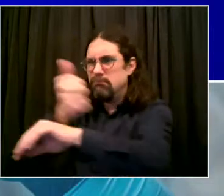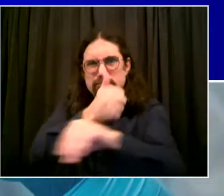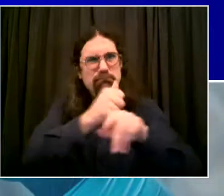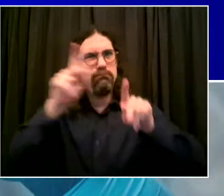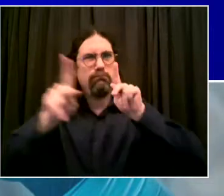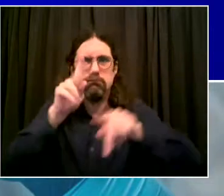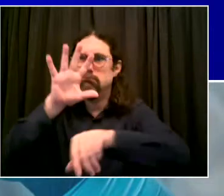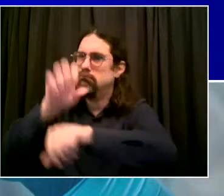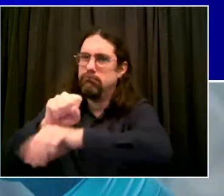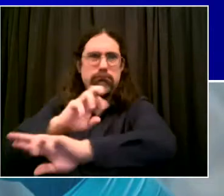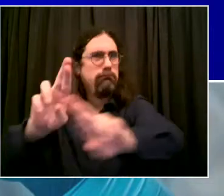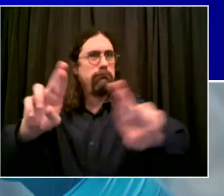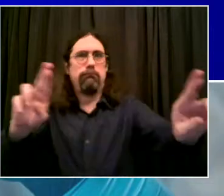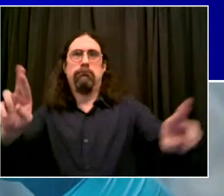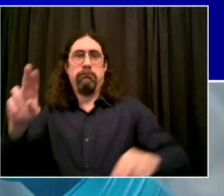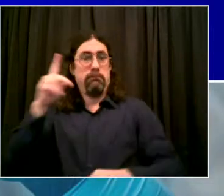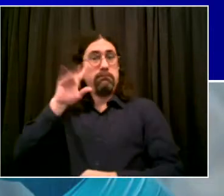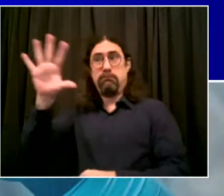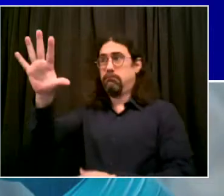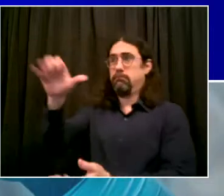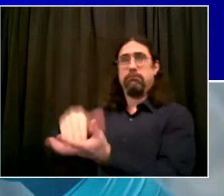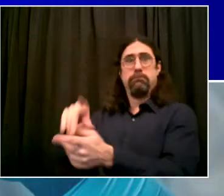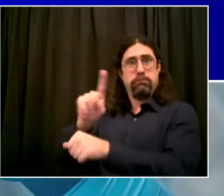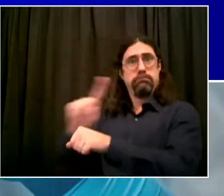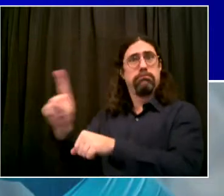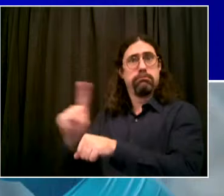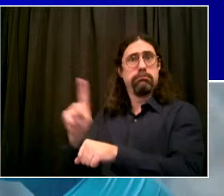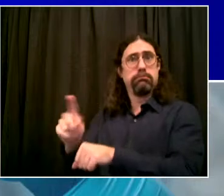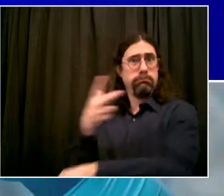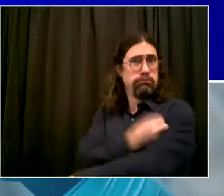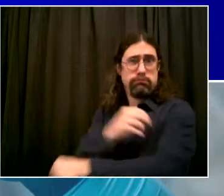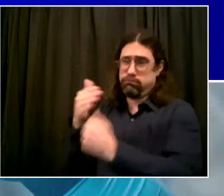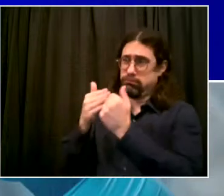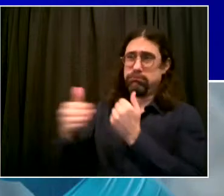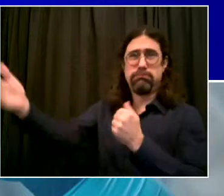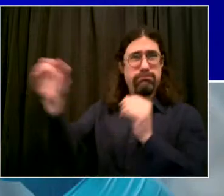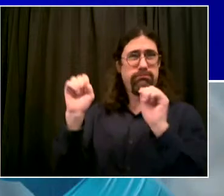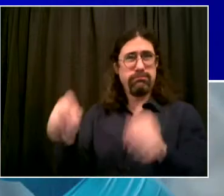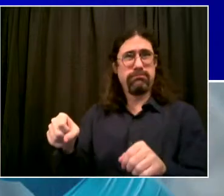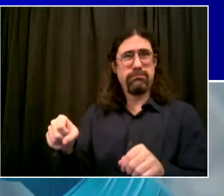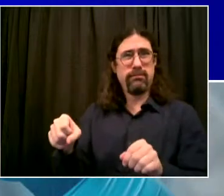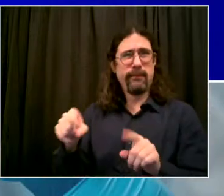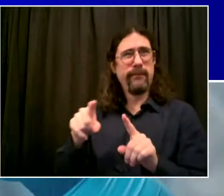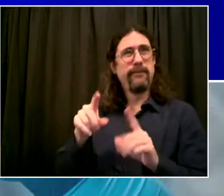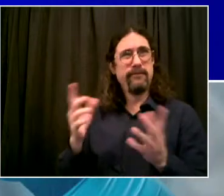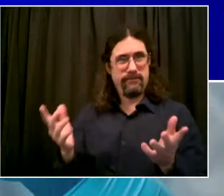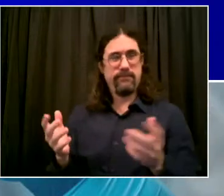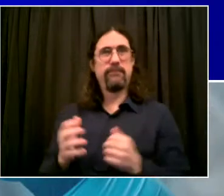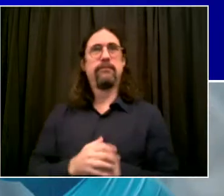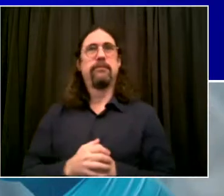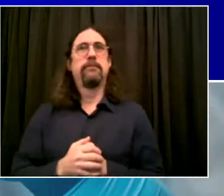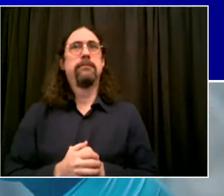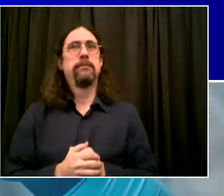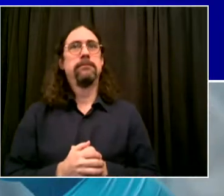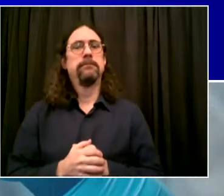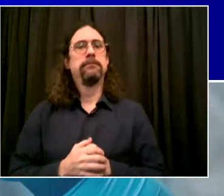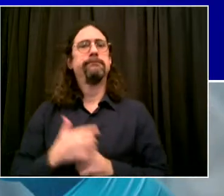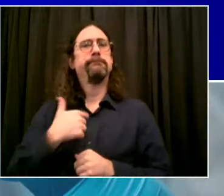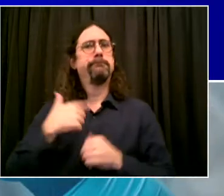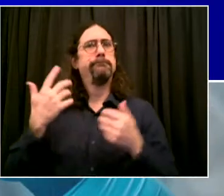IF WE HAVE THE SUPUPLPIEIES. OVER THESE LAST